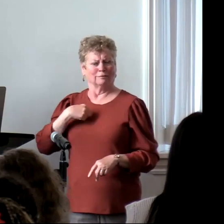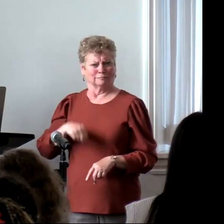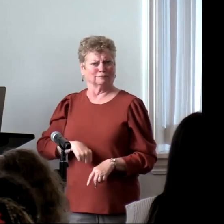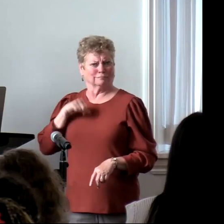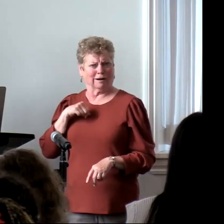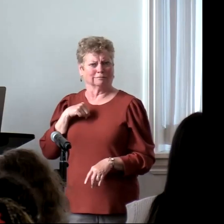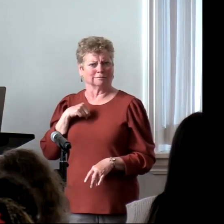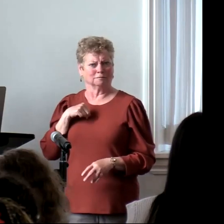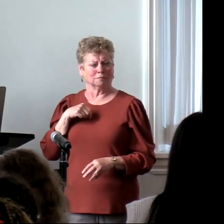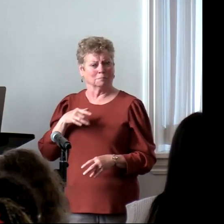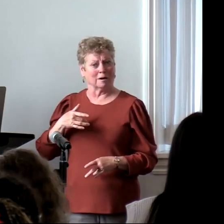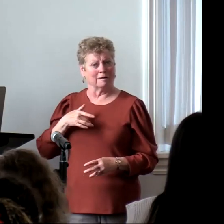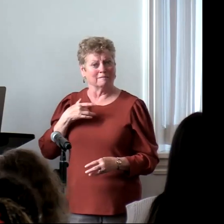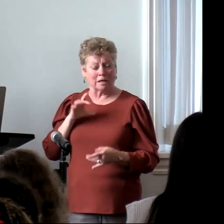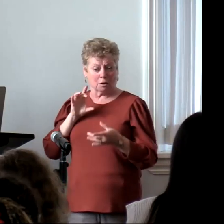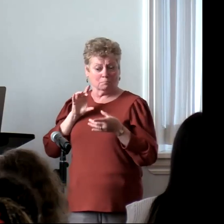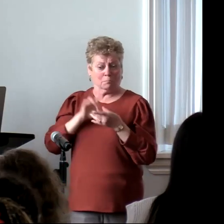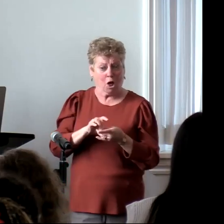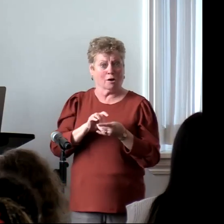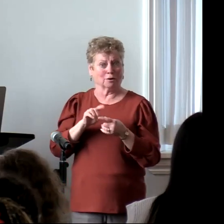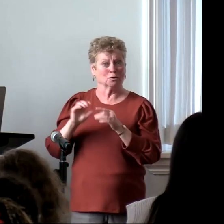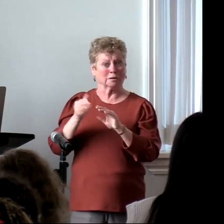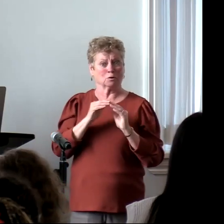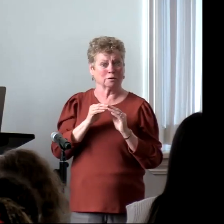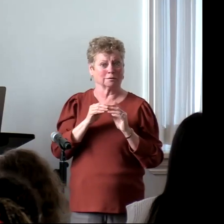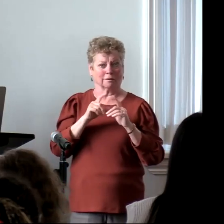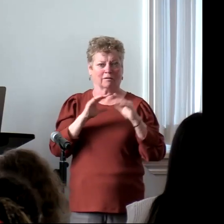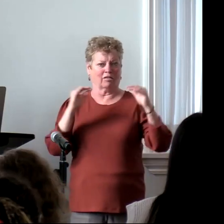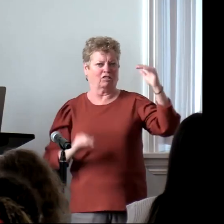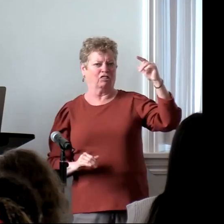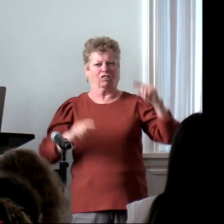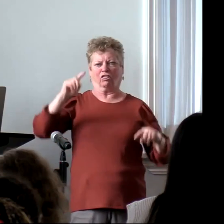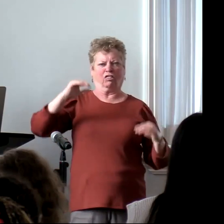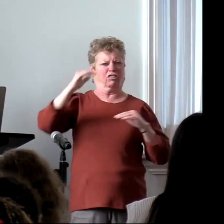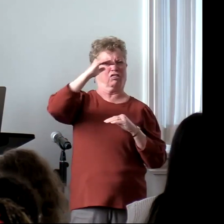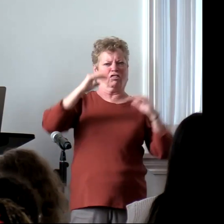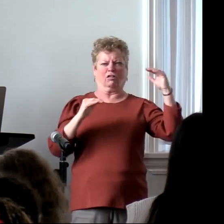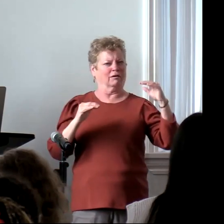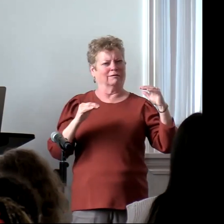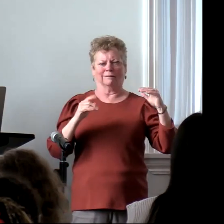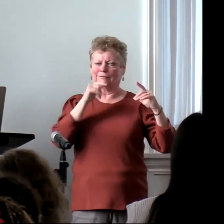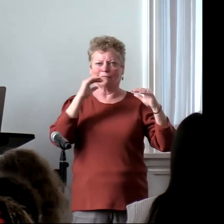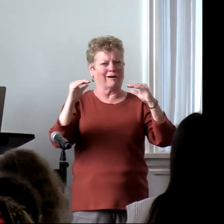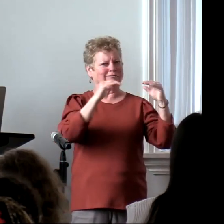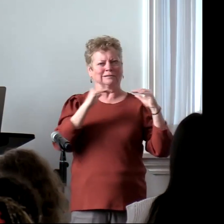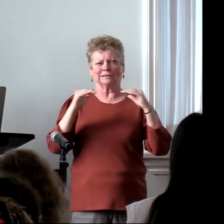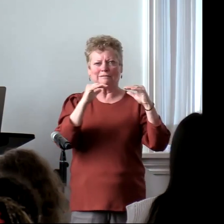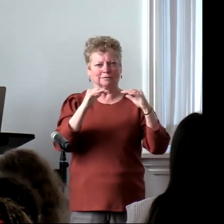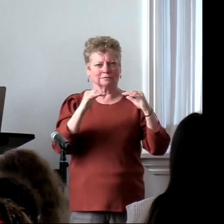That sense of belonging to community is not evenly distributed. My hope is that through our collective efforts that